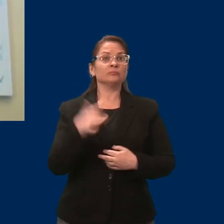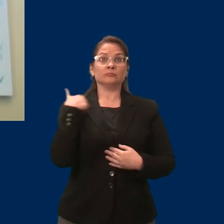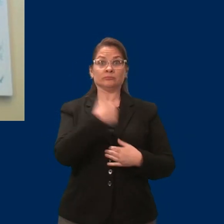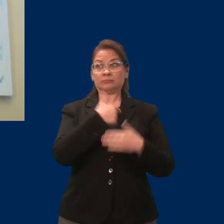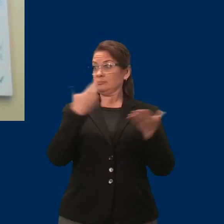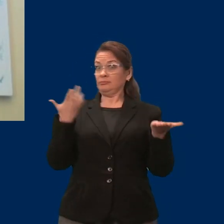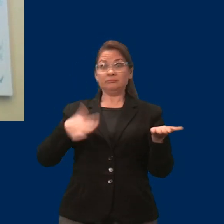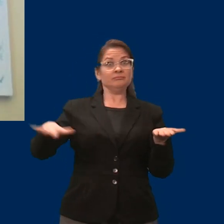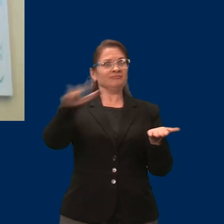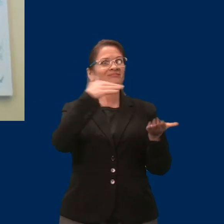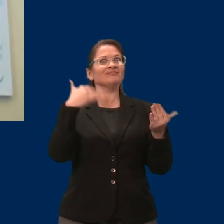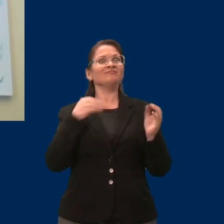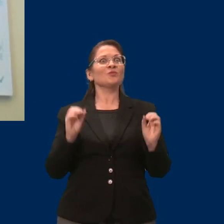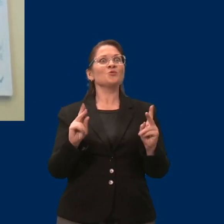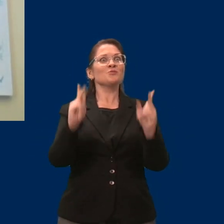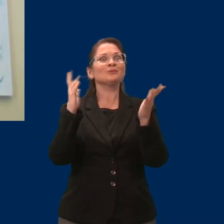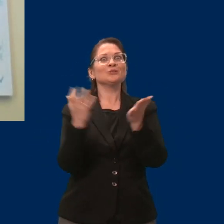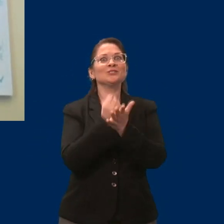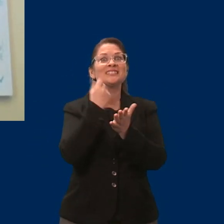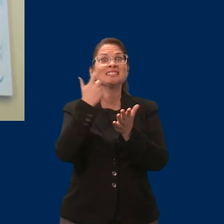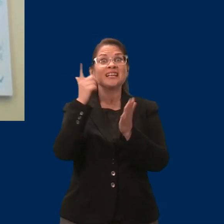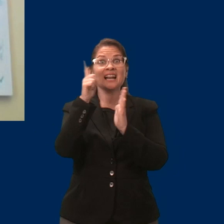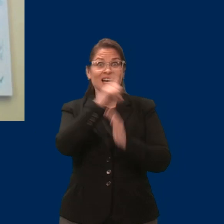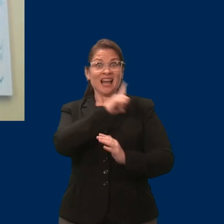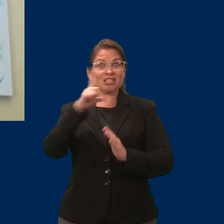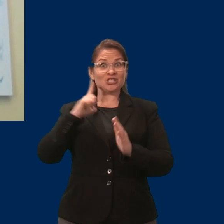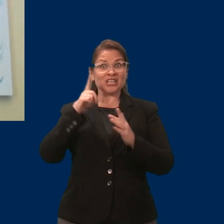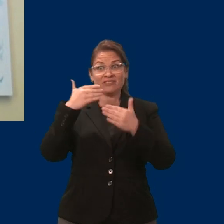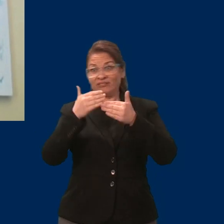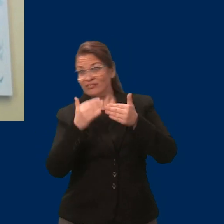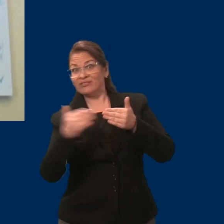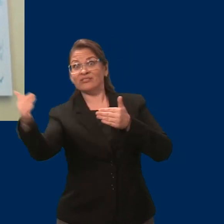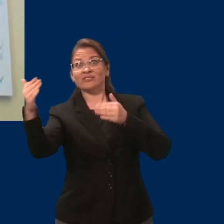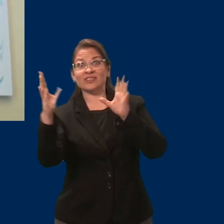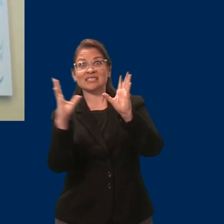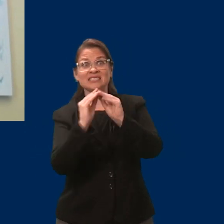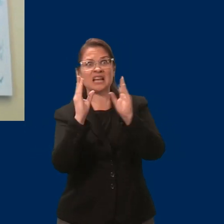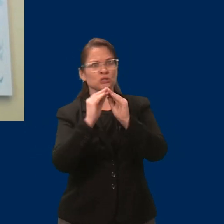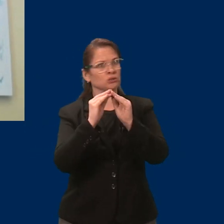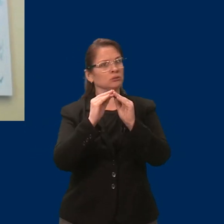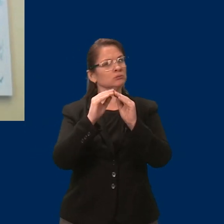this legislative session, to do a lot of good work.